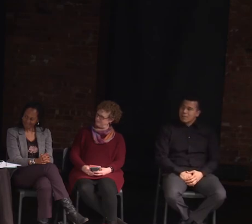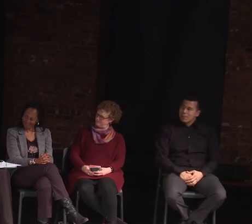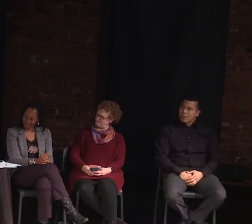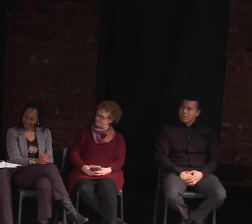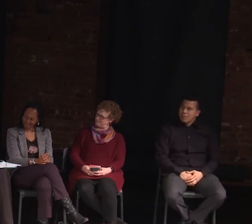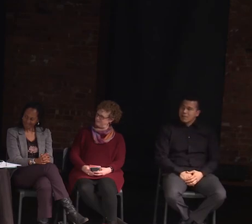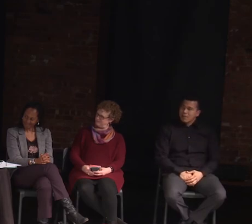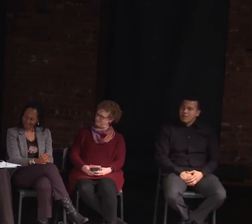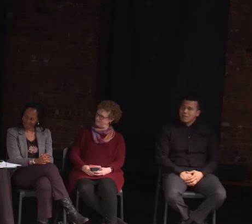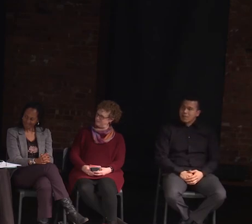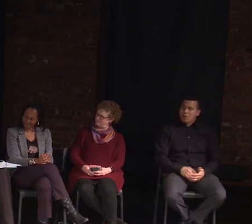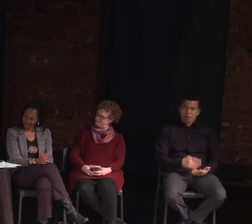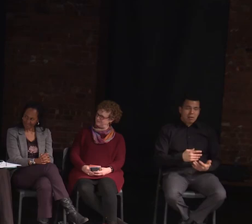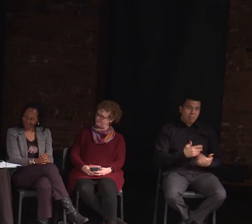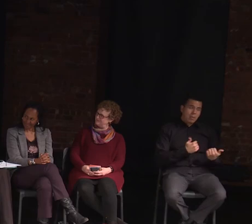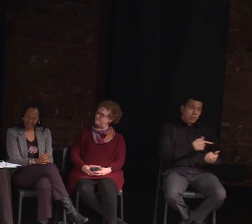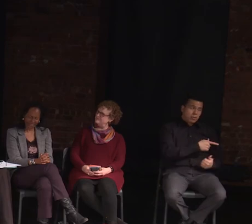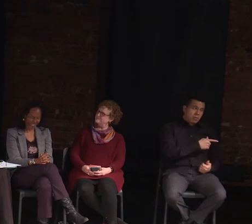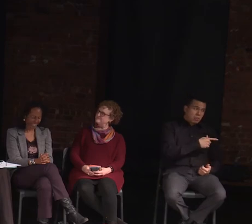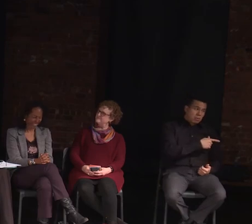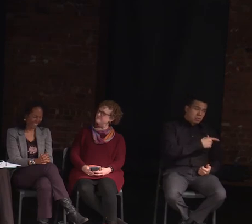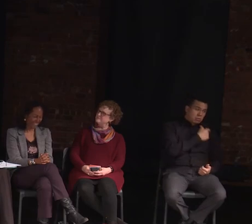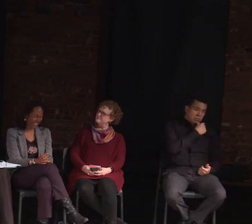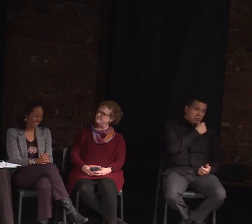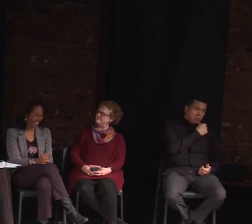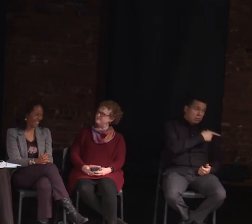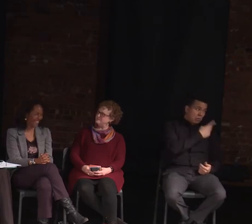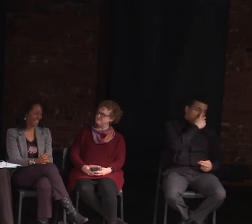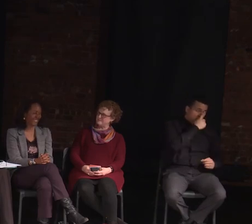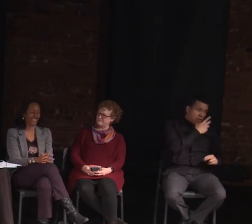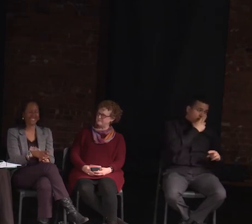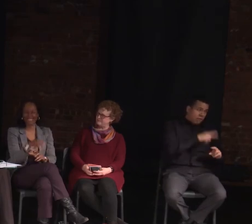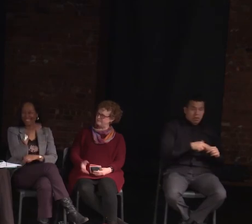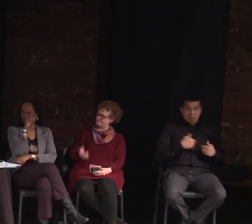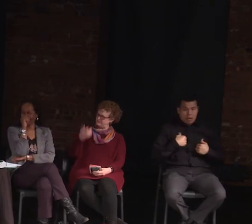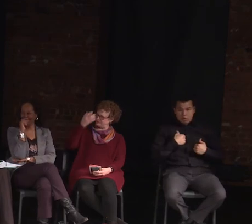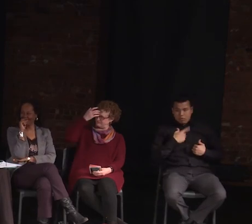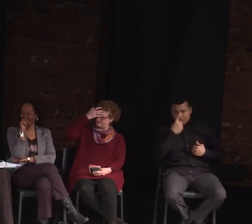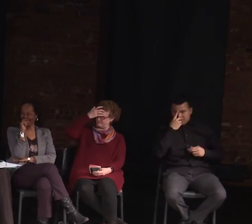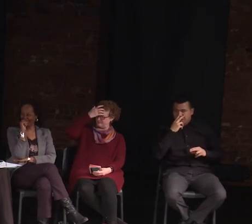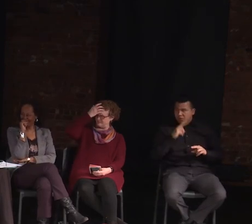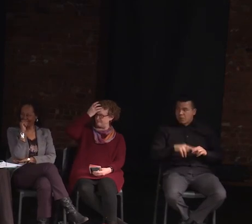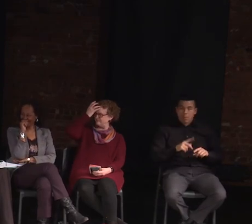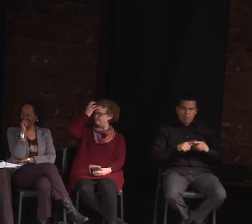I didn't think it was fun. That's not why I was there. It was good. We had to do it.